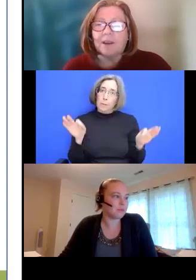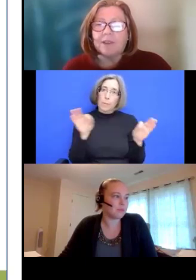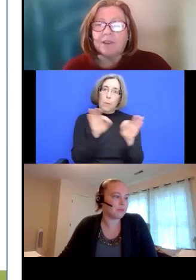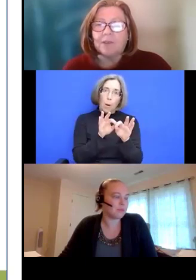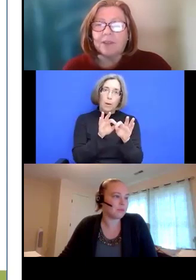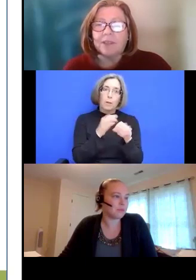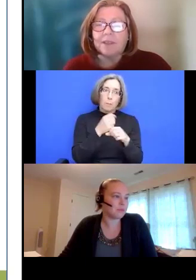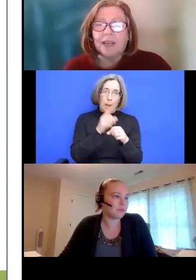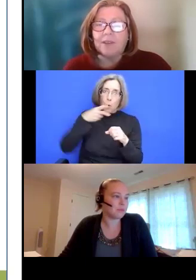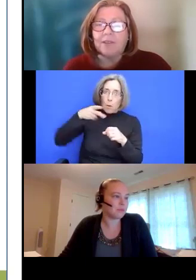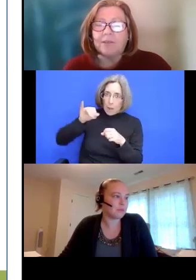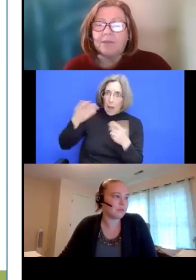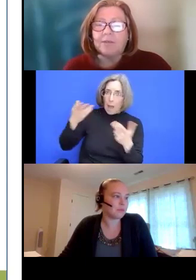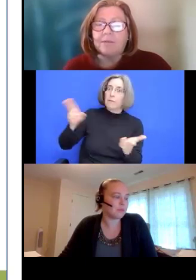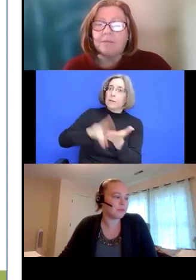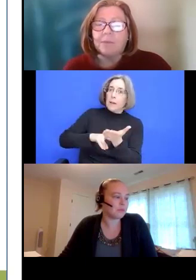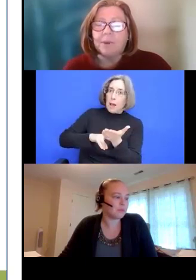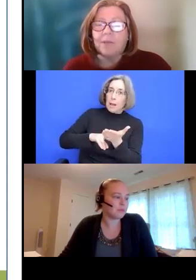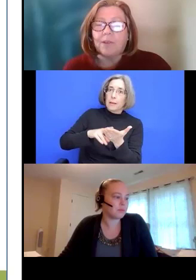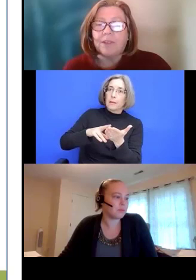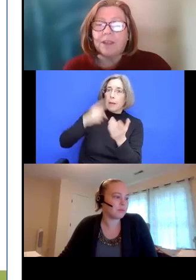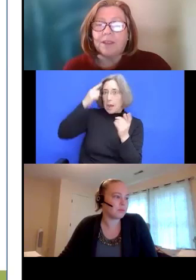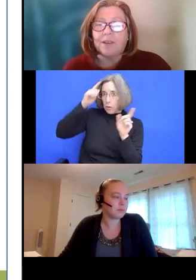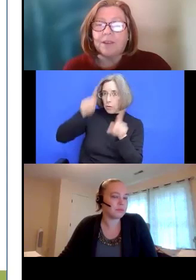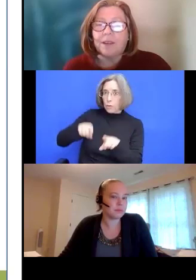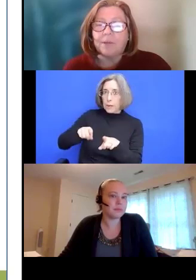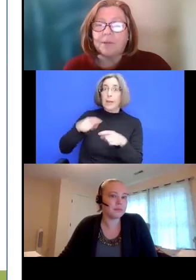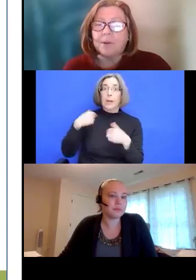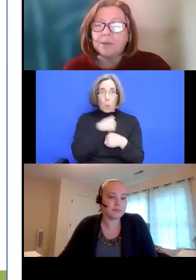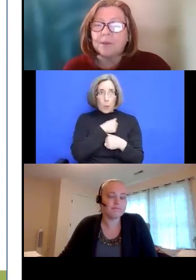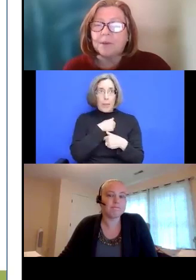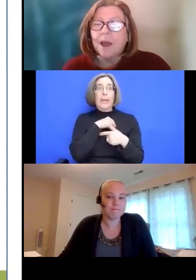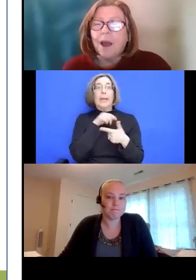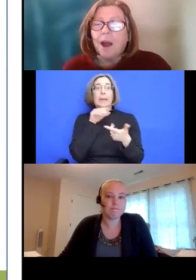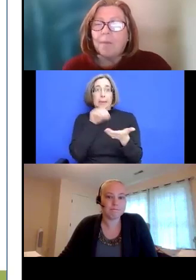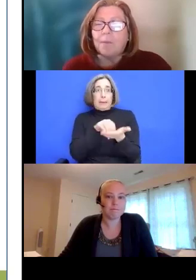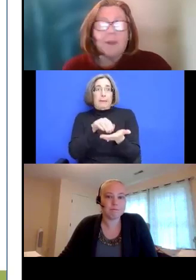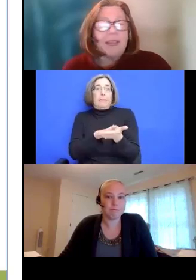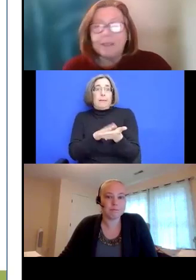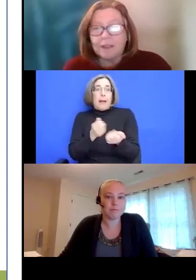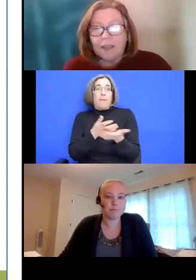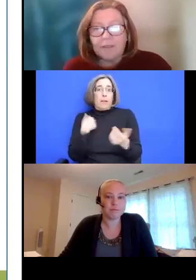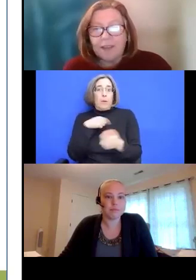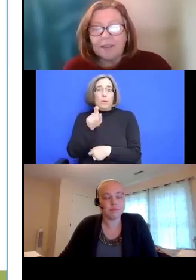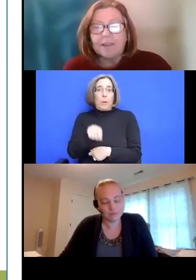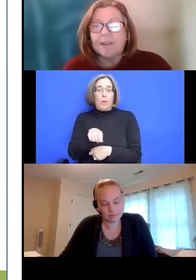and agreed that they put everything in there that they were supposed to. We can't delegate that.